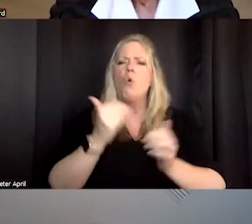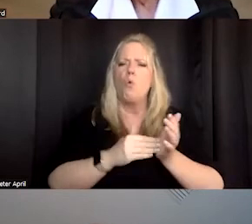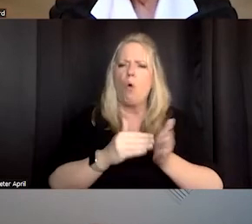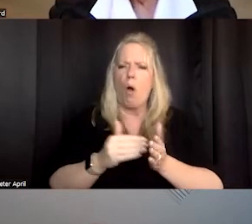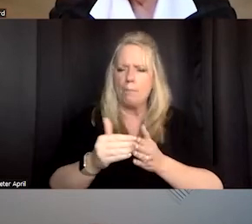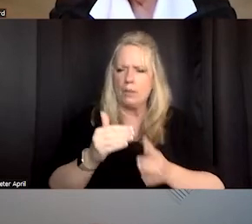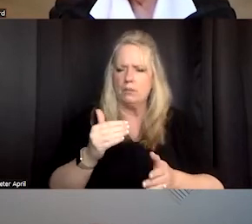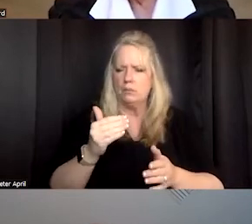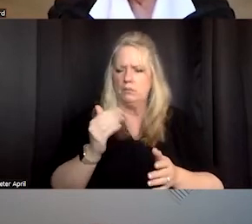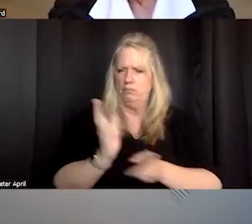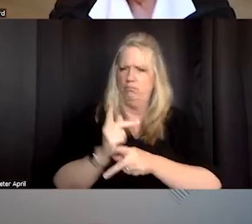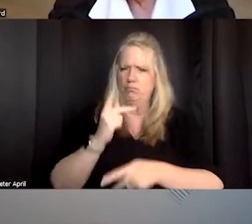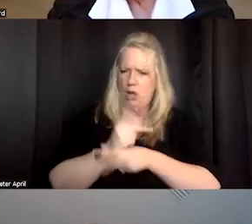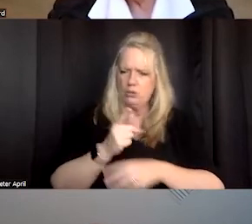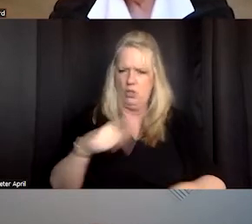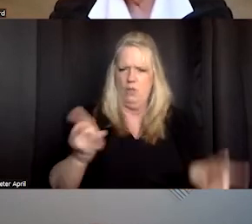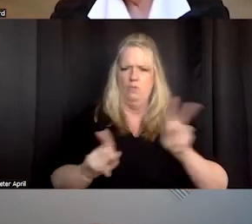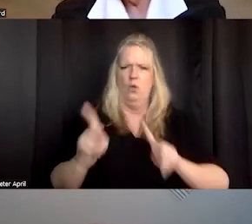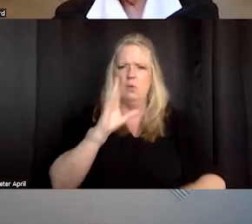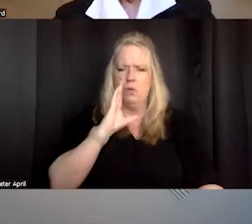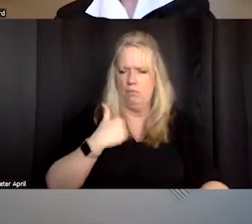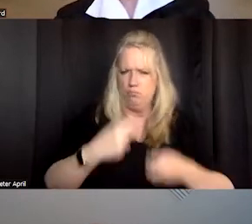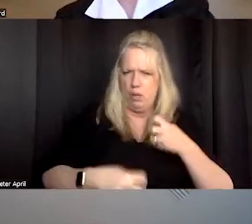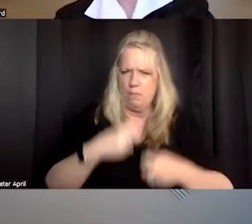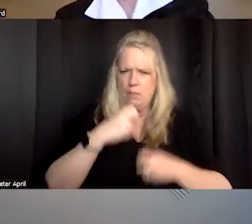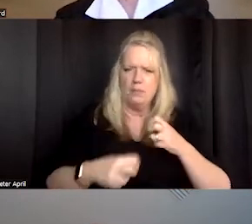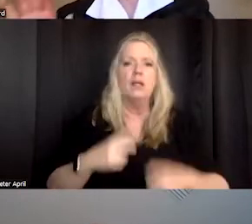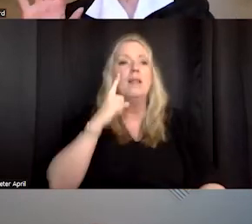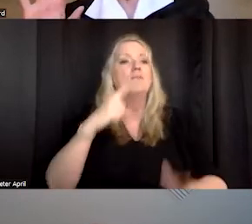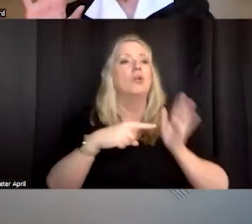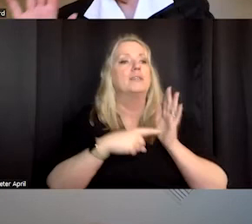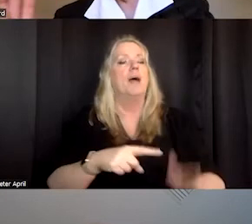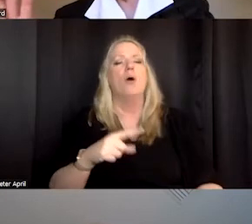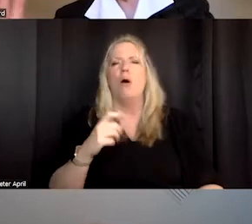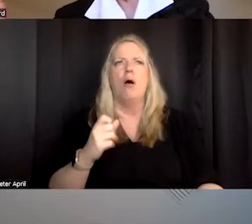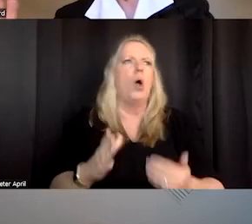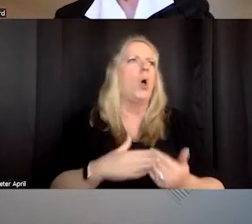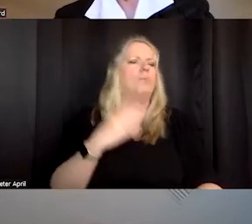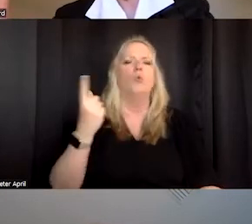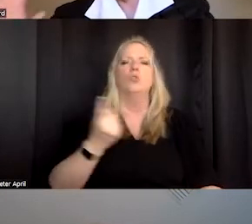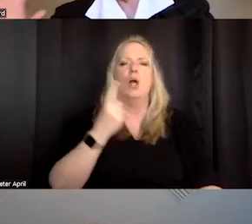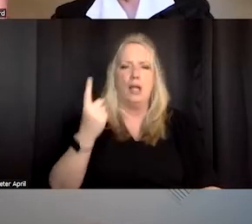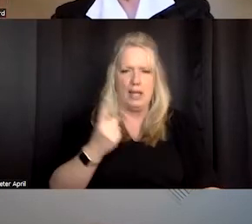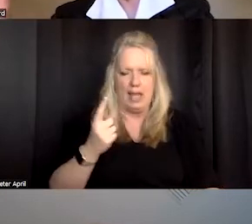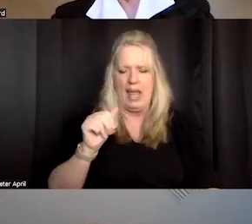PRODUCT THAT THESE FOLKS ARE HAVING PROBLEMS WITH. FOR EXAMPLE, ALMOST ALWAYS, ANALGESICS, NUMBER ONE